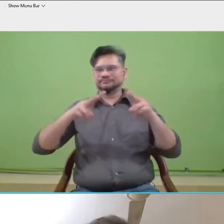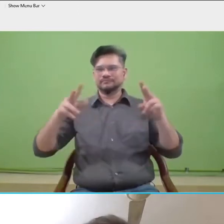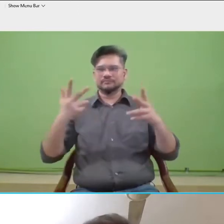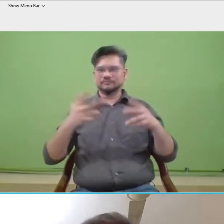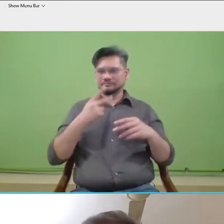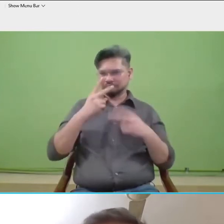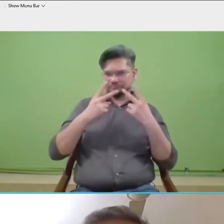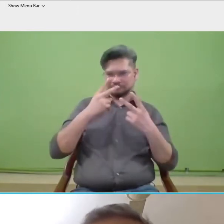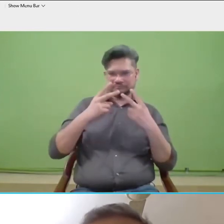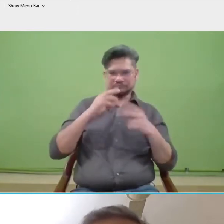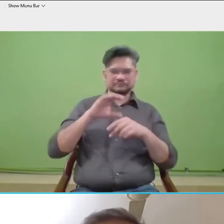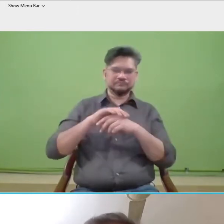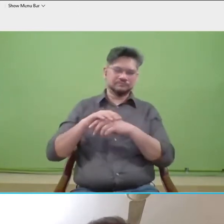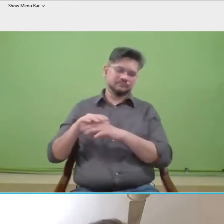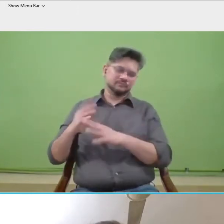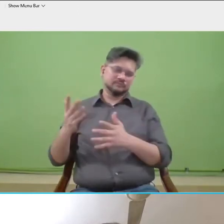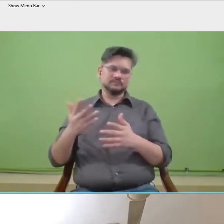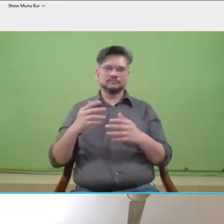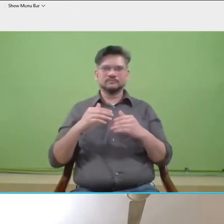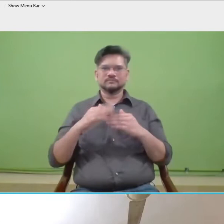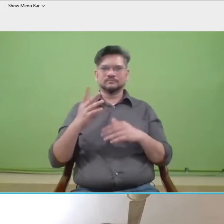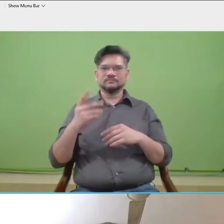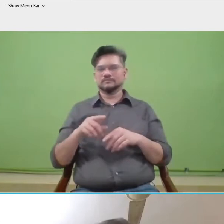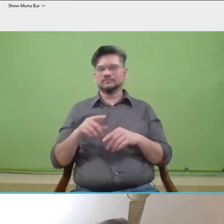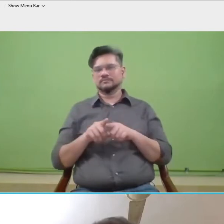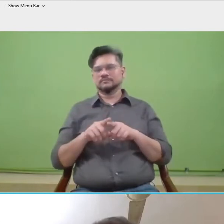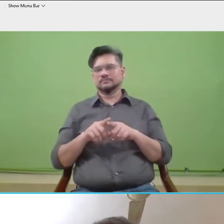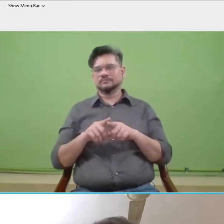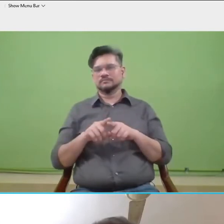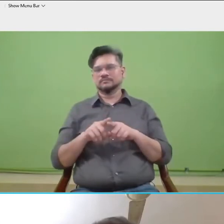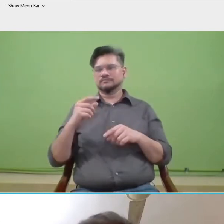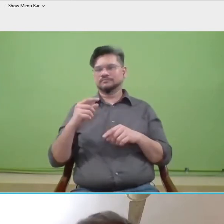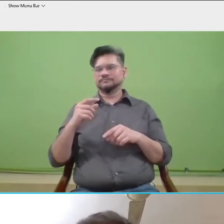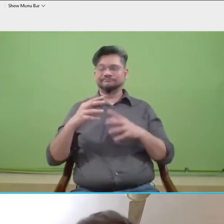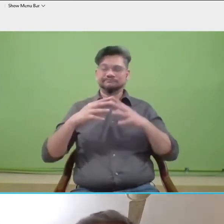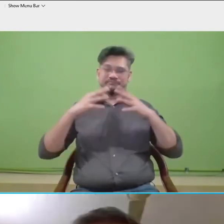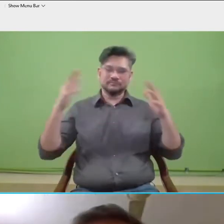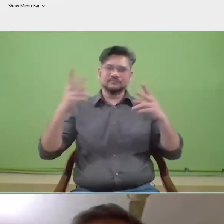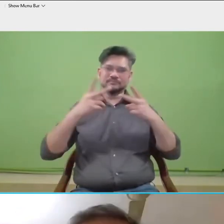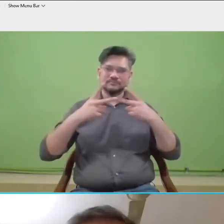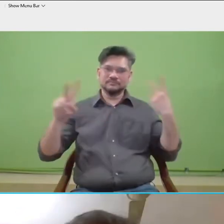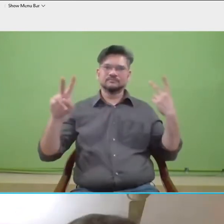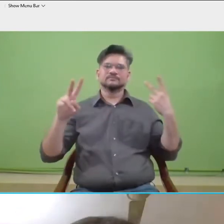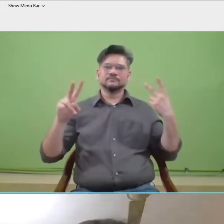varieties we are not talking about Chennai and Delhi but media variety differences also people